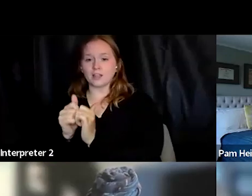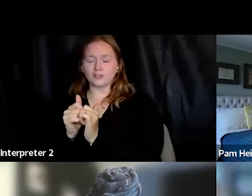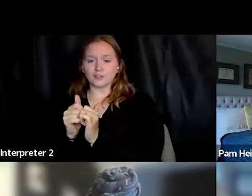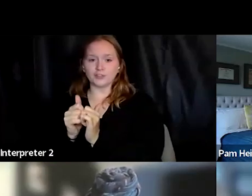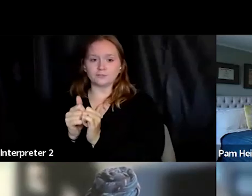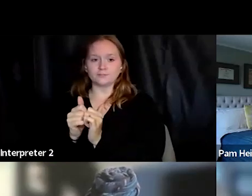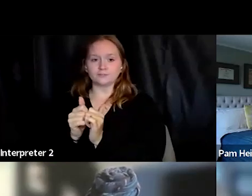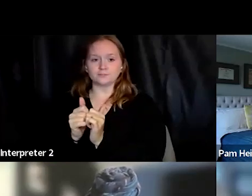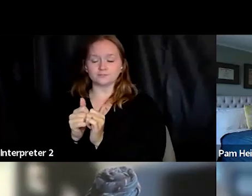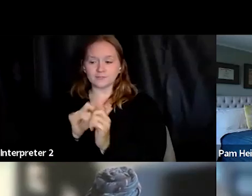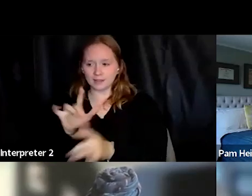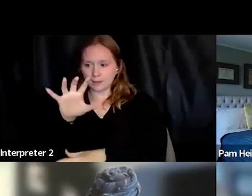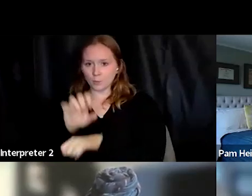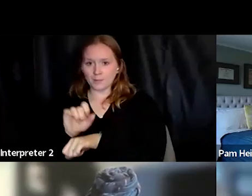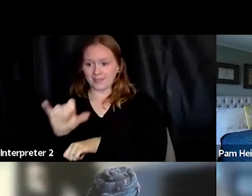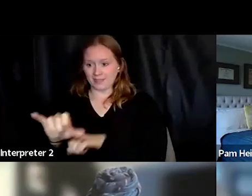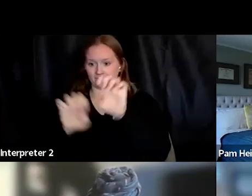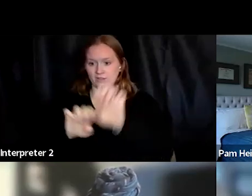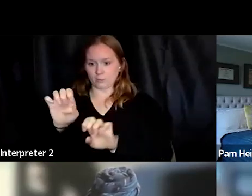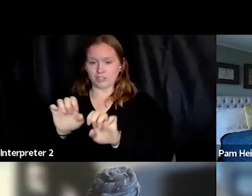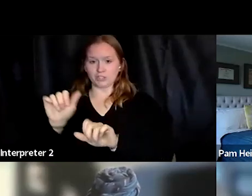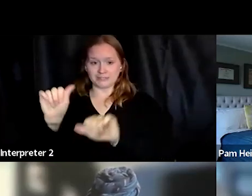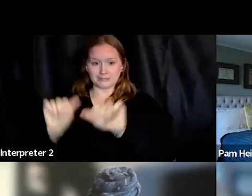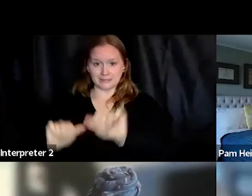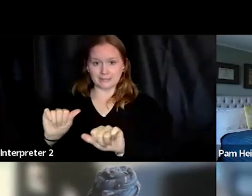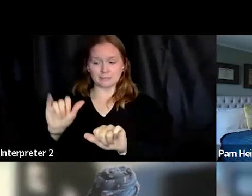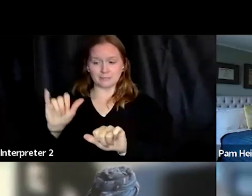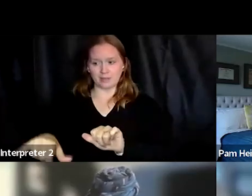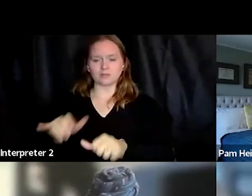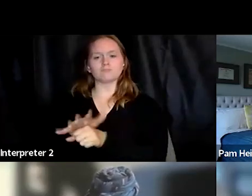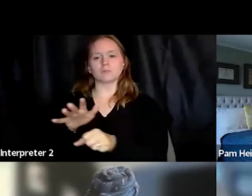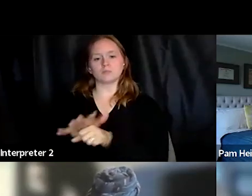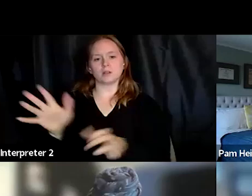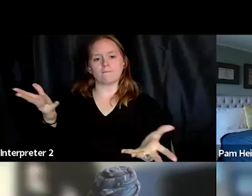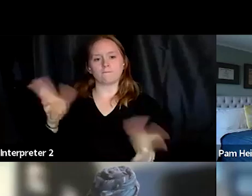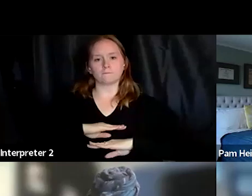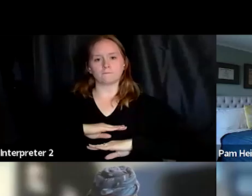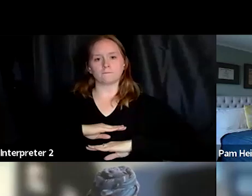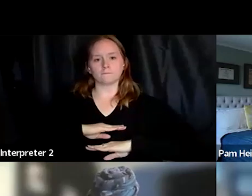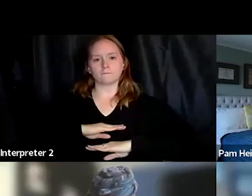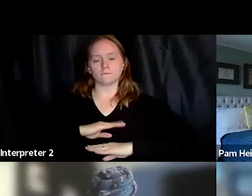And that evaluation and that assessment was the medical evidence that DDS needed. They must have medical evidence.